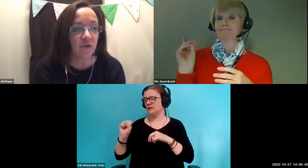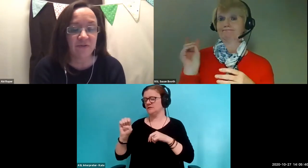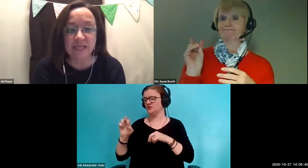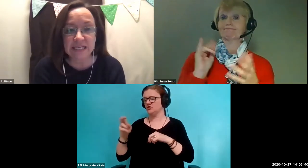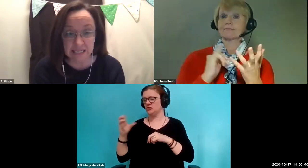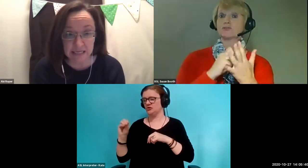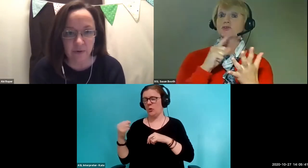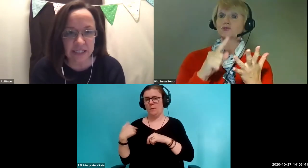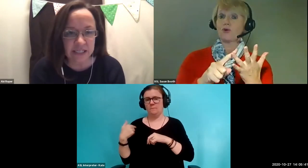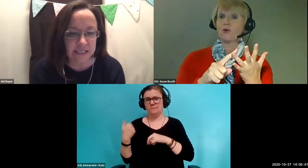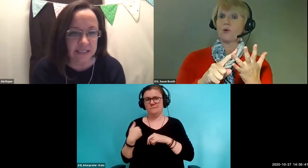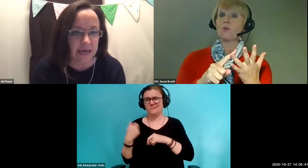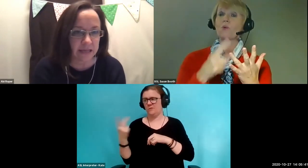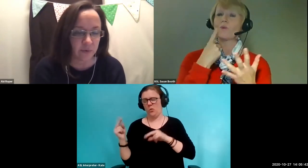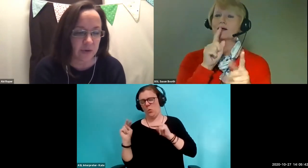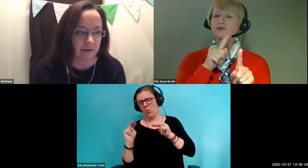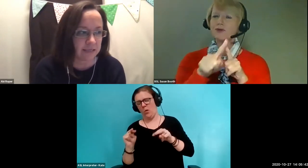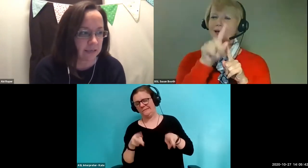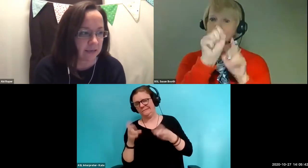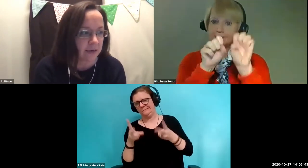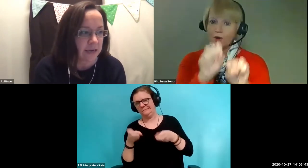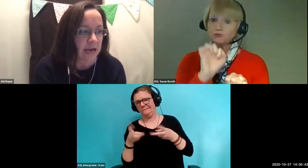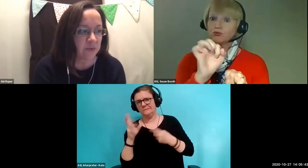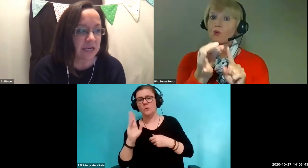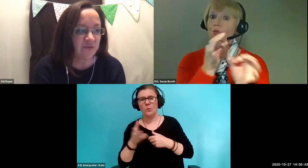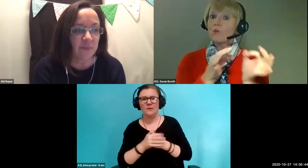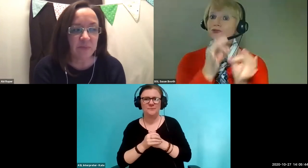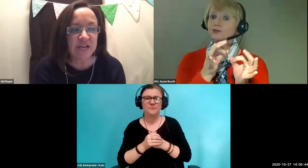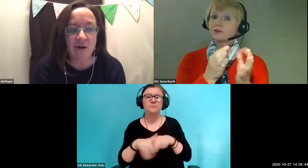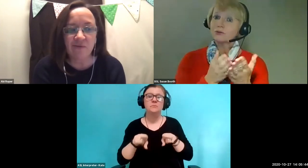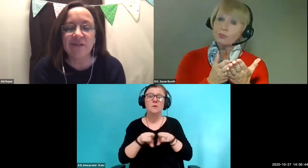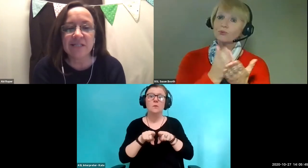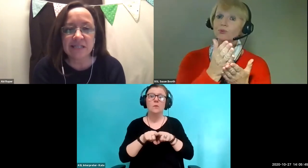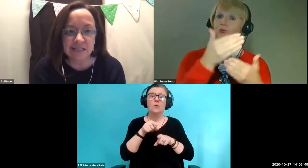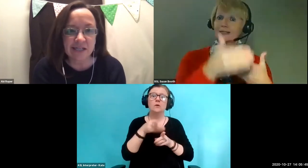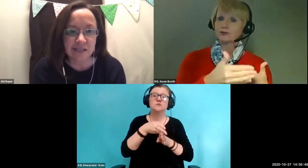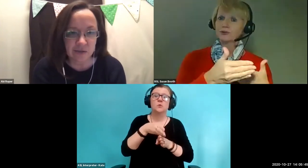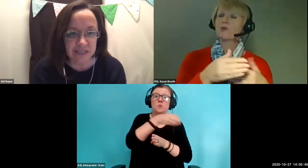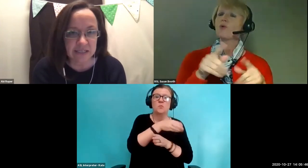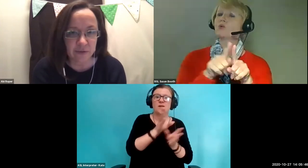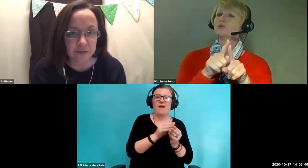from these in the questions that we ask as well as from the pre-conference discussions on Discord